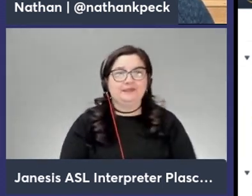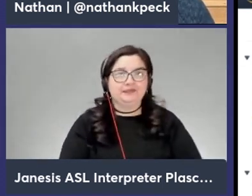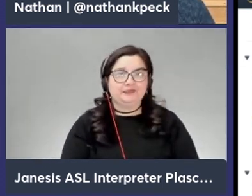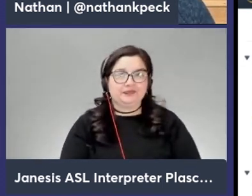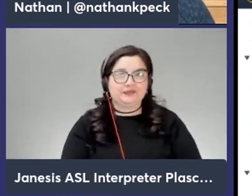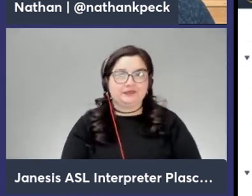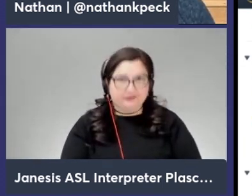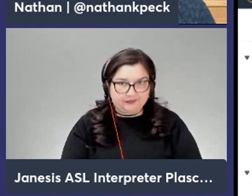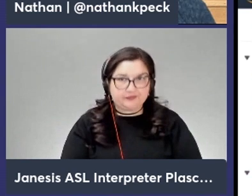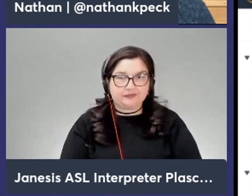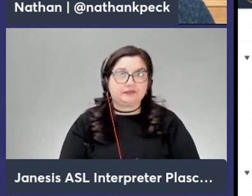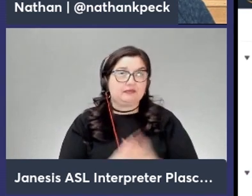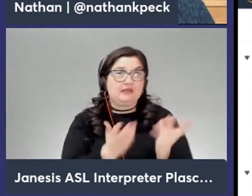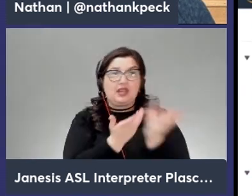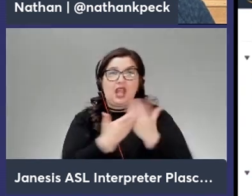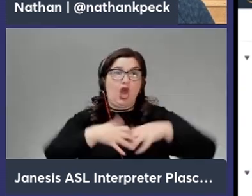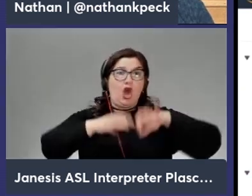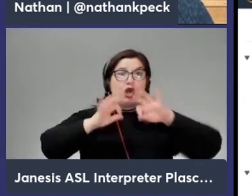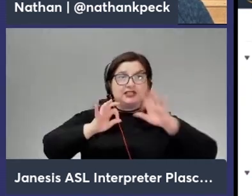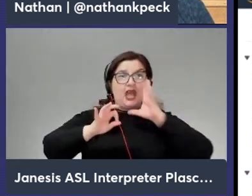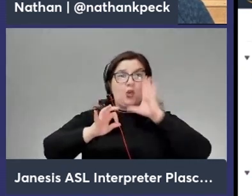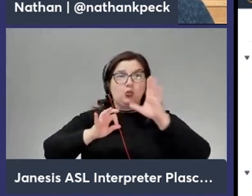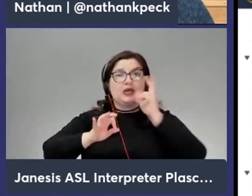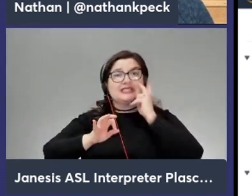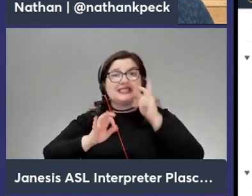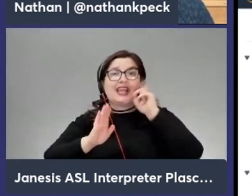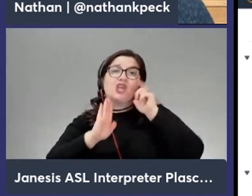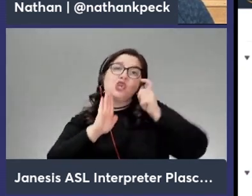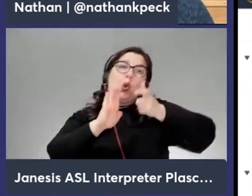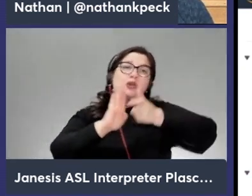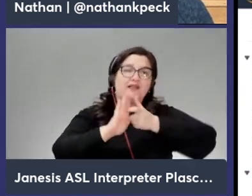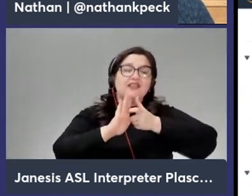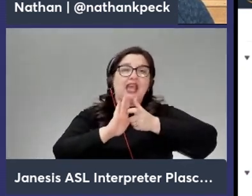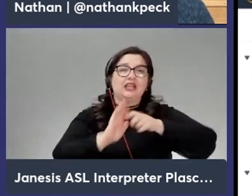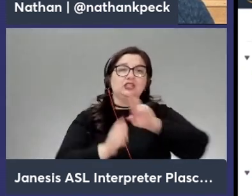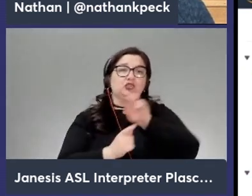And you are all set. You will receive this notification saying that your restore is in progress.